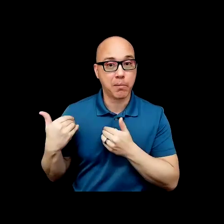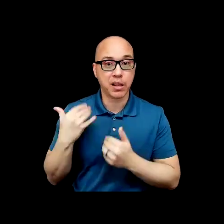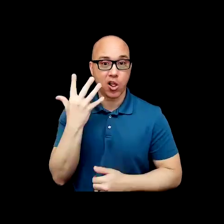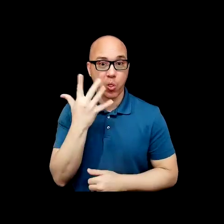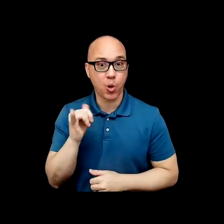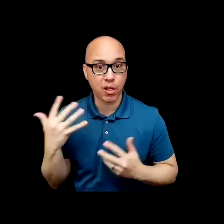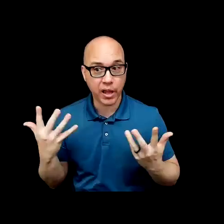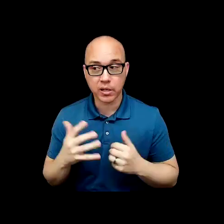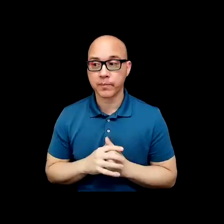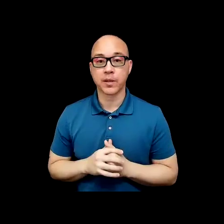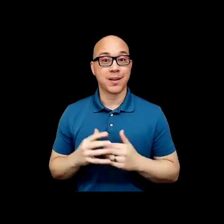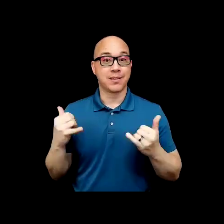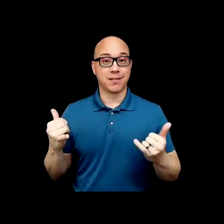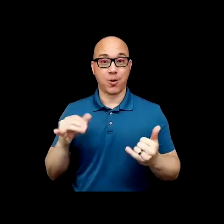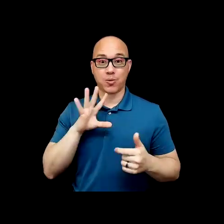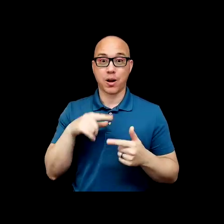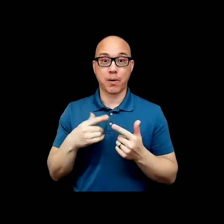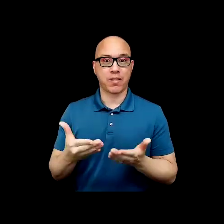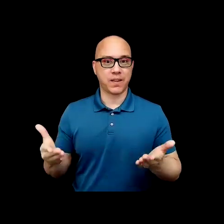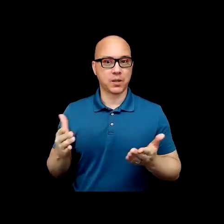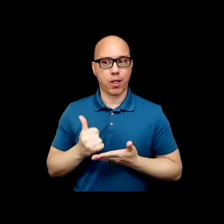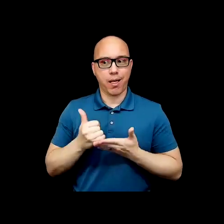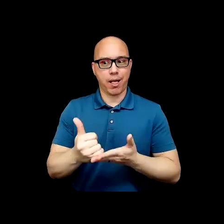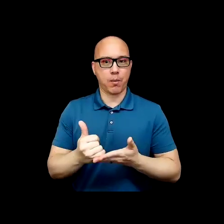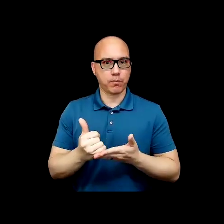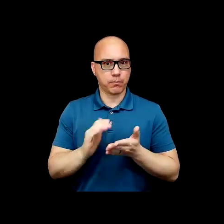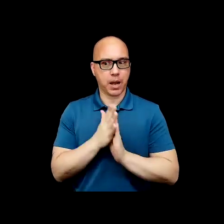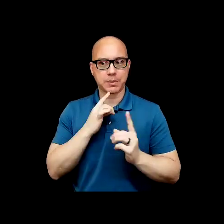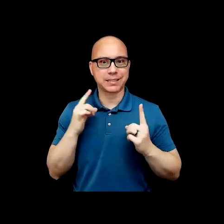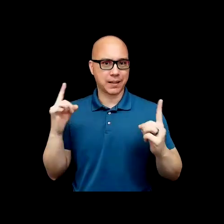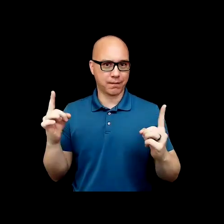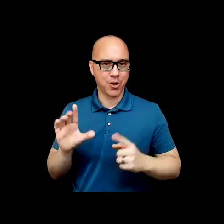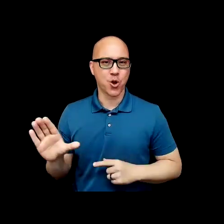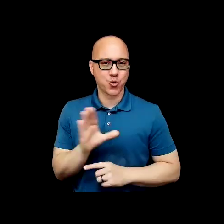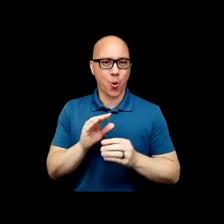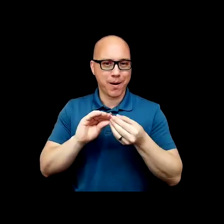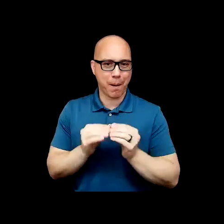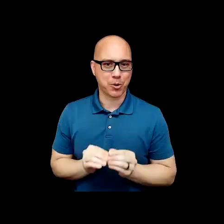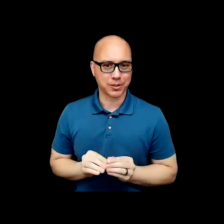that will make-or-break your success -- your numbers. Too many business owners run their